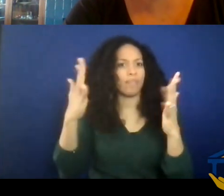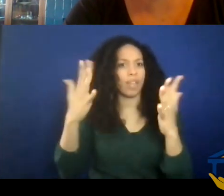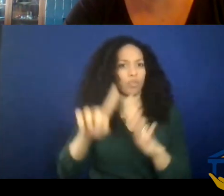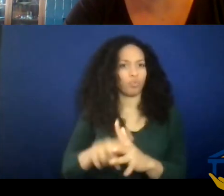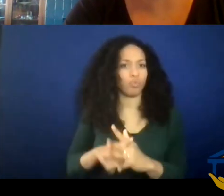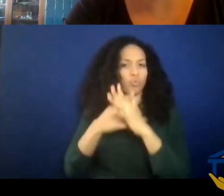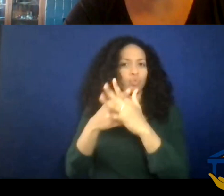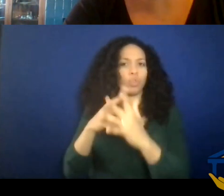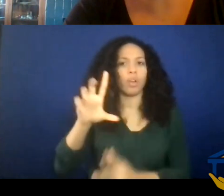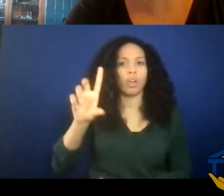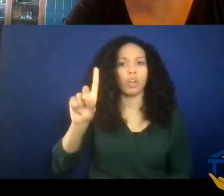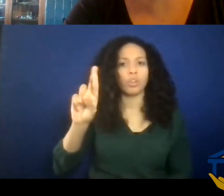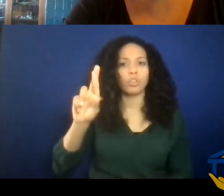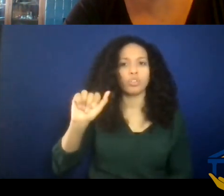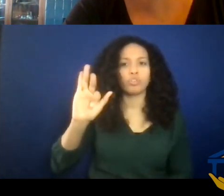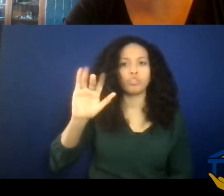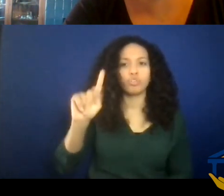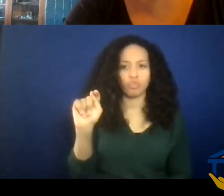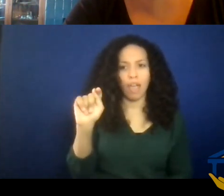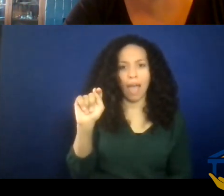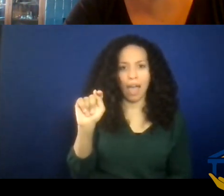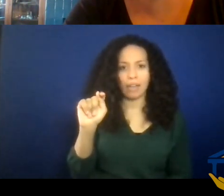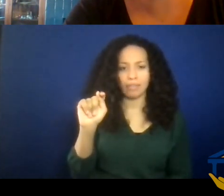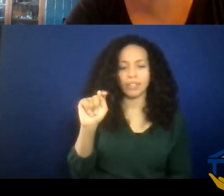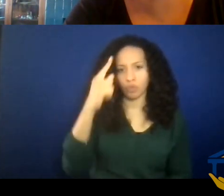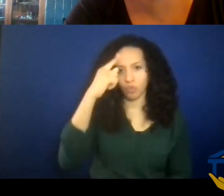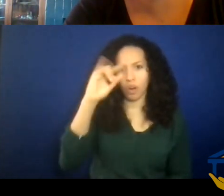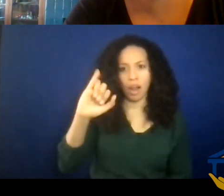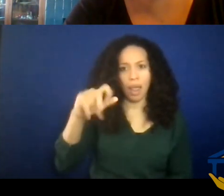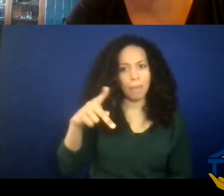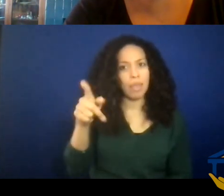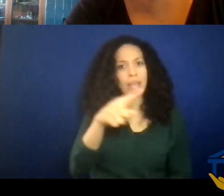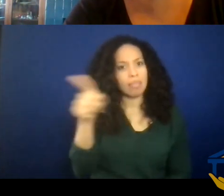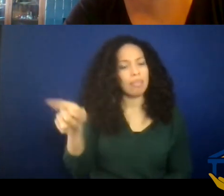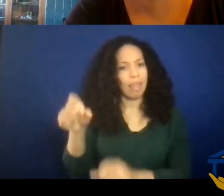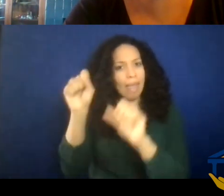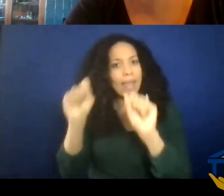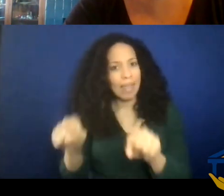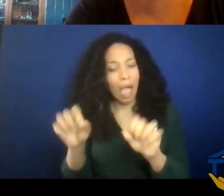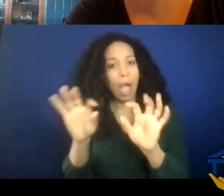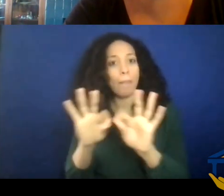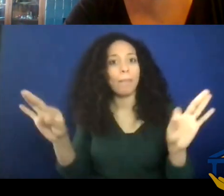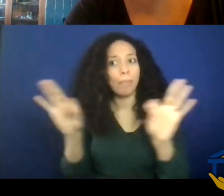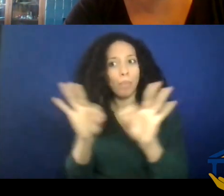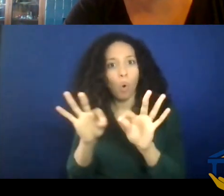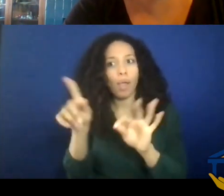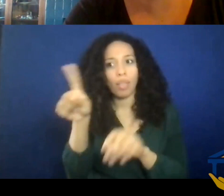They are allowed to do that, as long as they come to the meeting with an open mind, willing